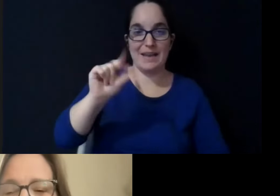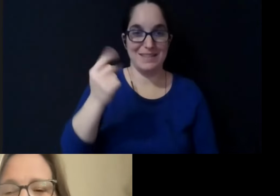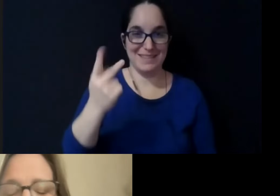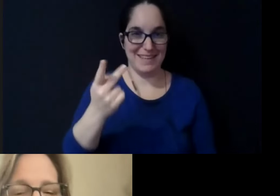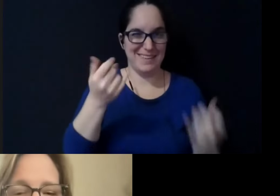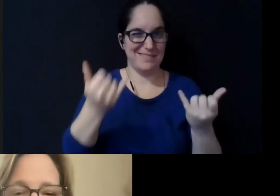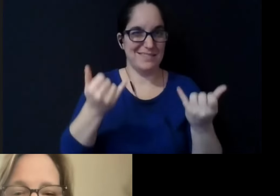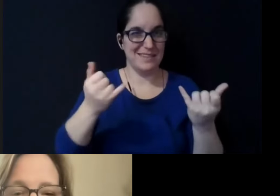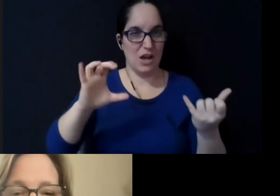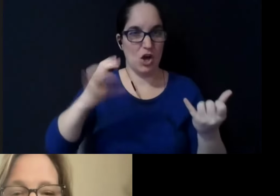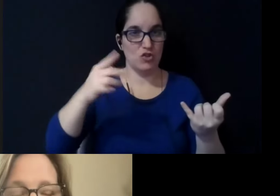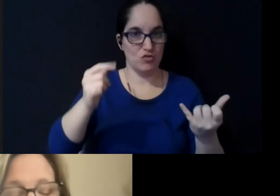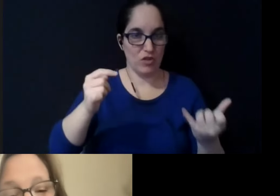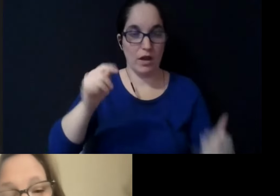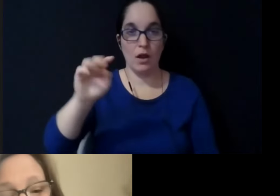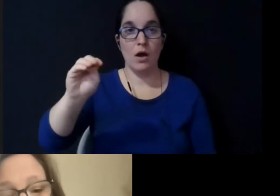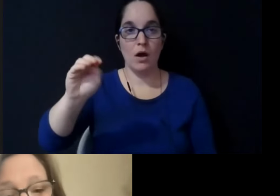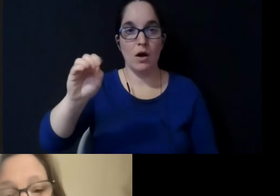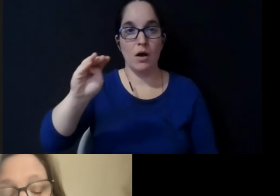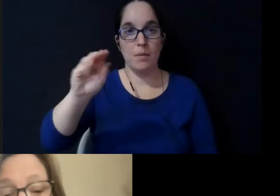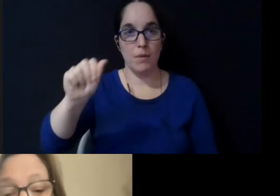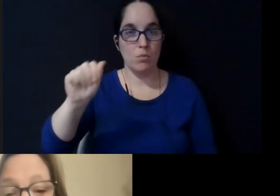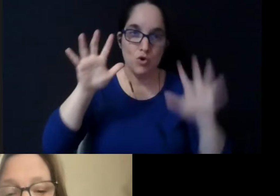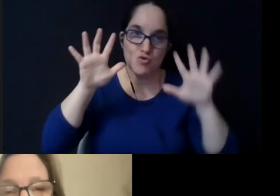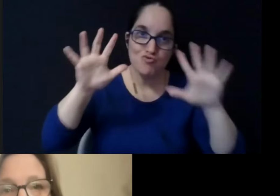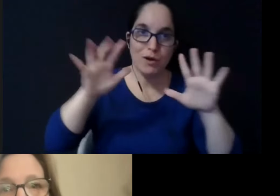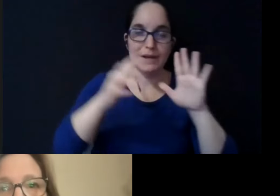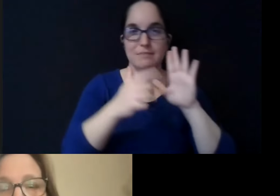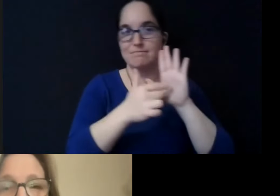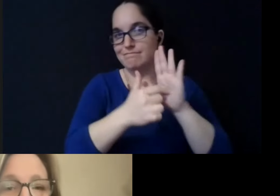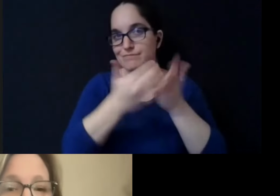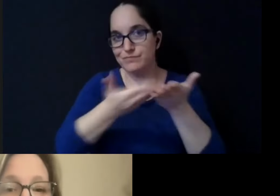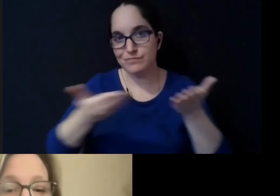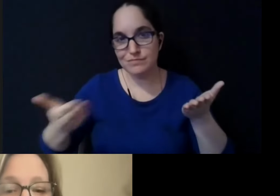MOMA has some great resources on exquisite corpse drawings and these are collaborative